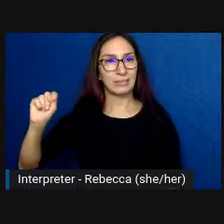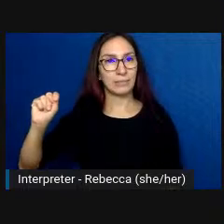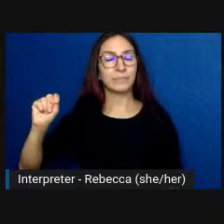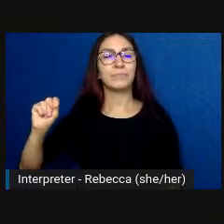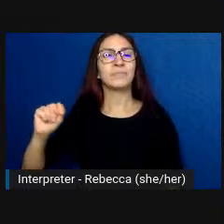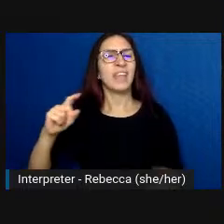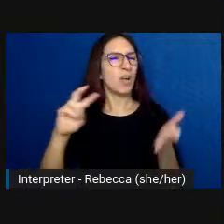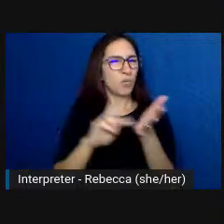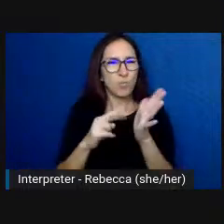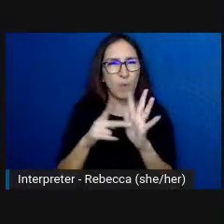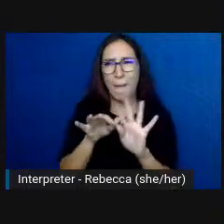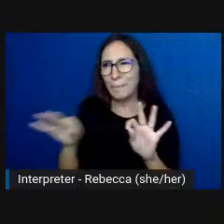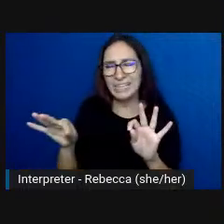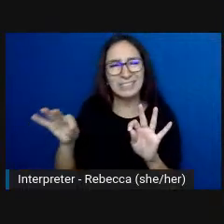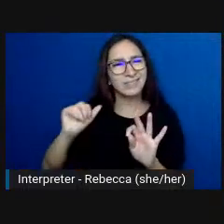, while sharing my personal experience with ALT TEXT .